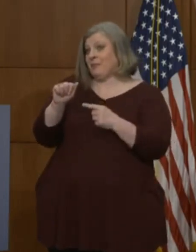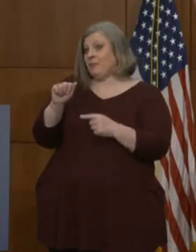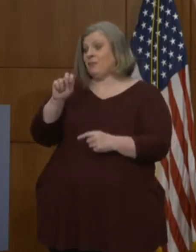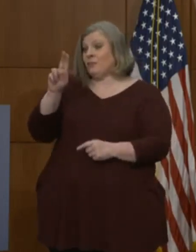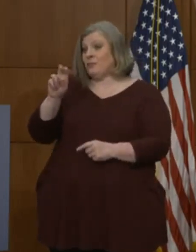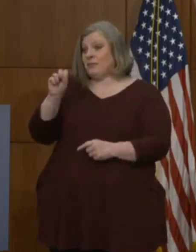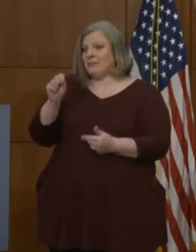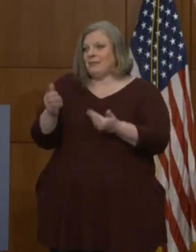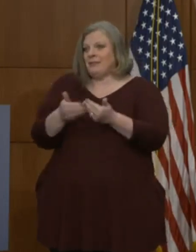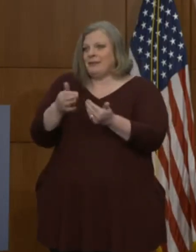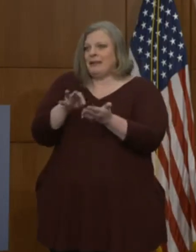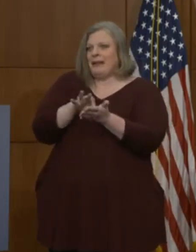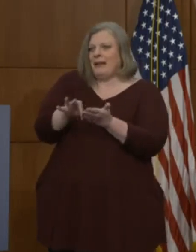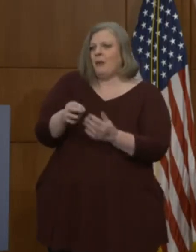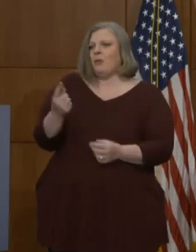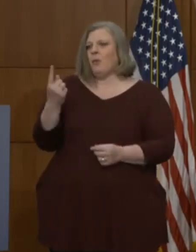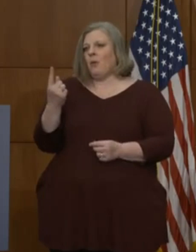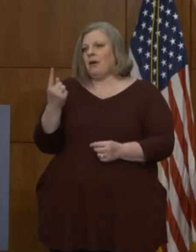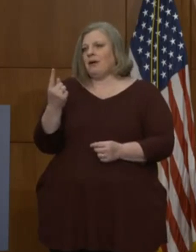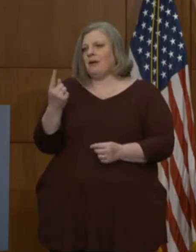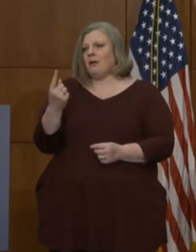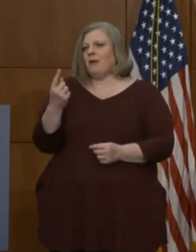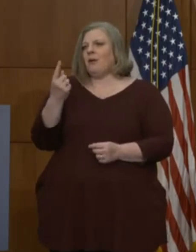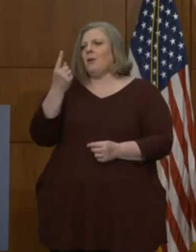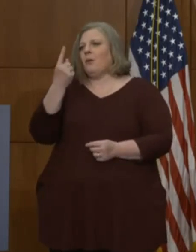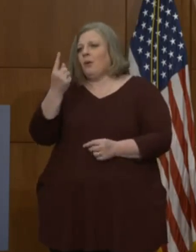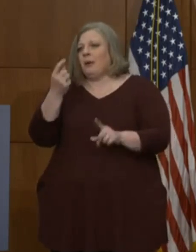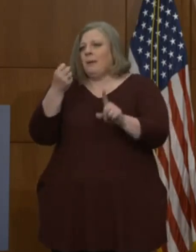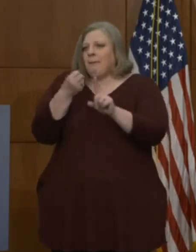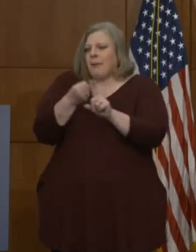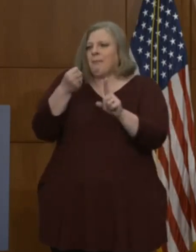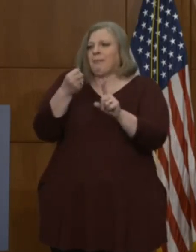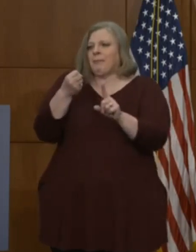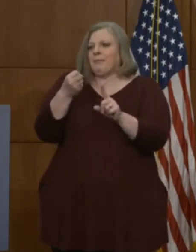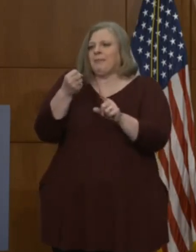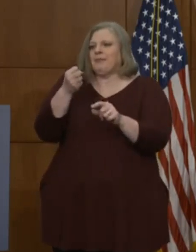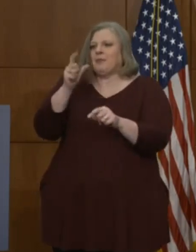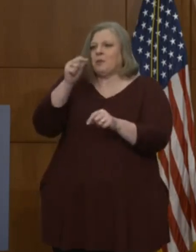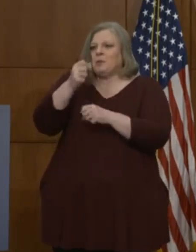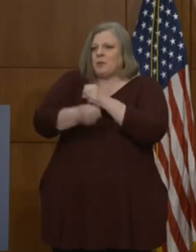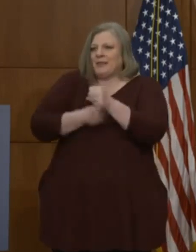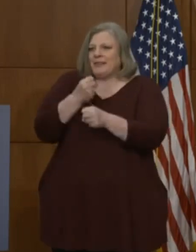EBOLA IN THE UNITED STATES IT’S PRETTY EASY TO COUNT ONE CASE PRETTY EASY TO COUNT ONE CASE BECAUSE THERE’S ONLY ONE CASE BECAUSE THERE’S ONLY ONE CASE EVERY TWENTY YEARS. OR